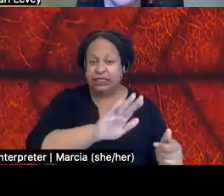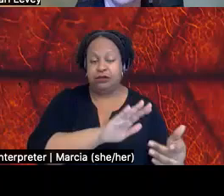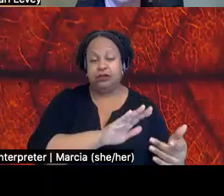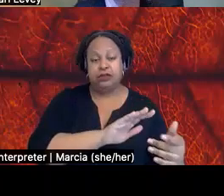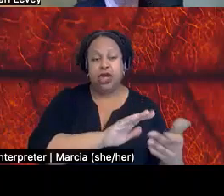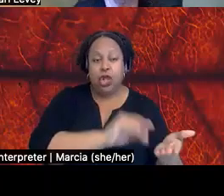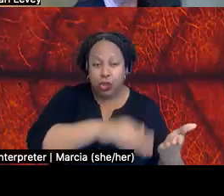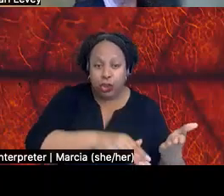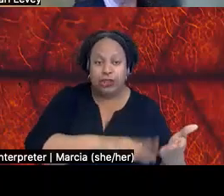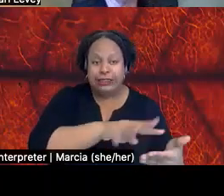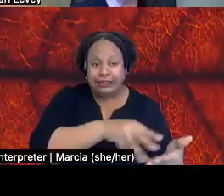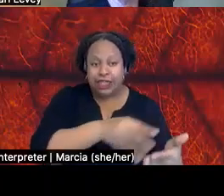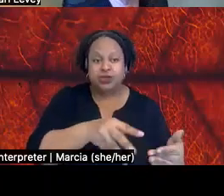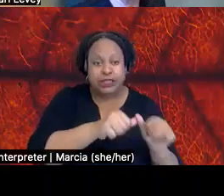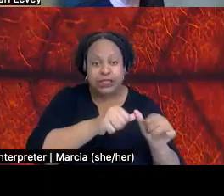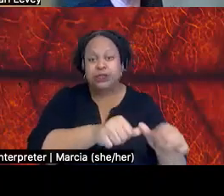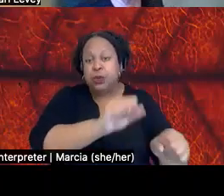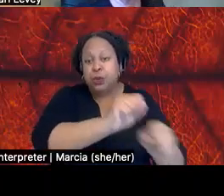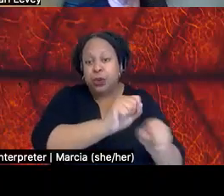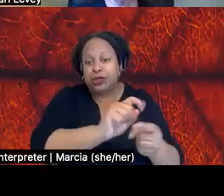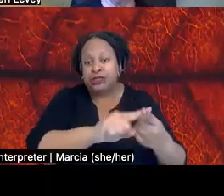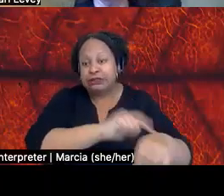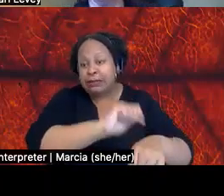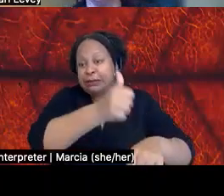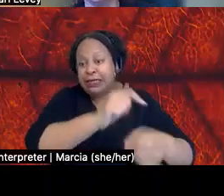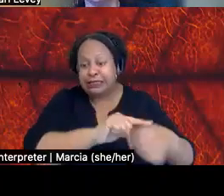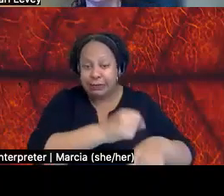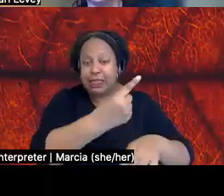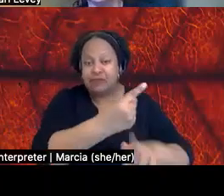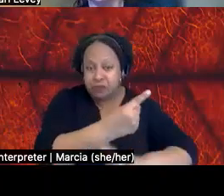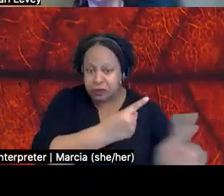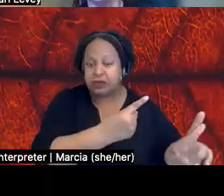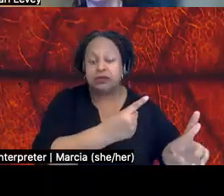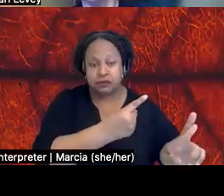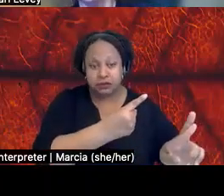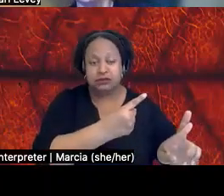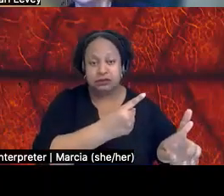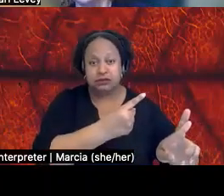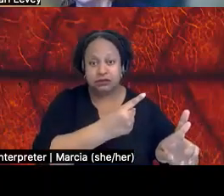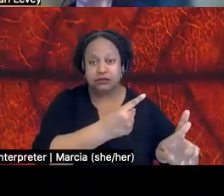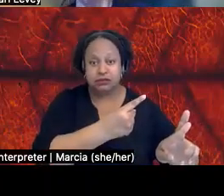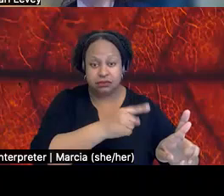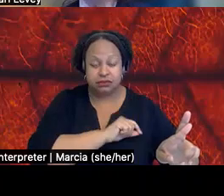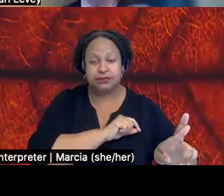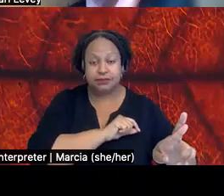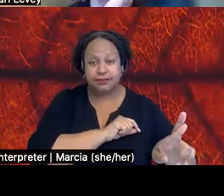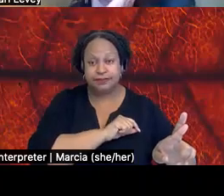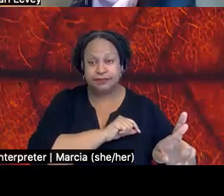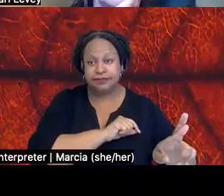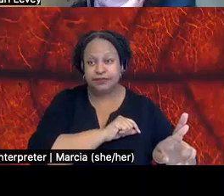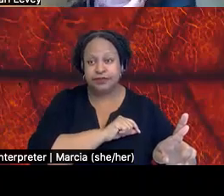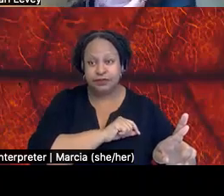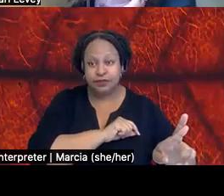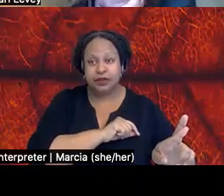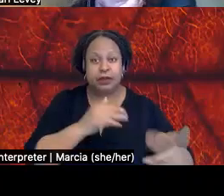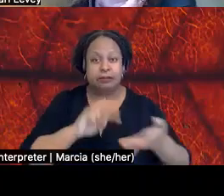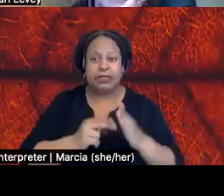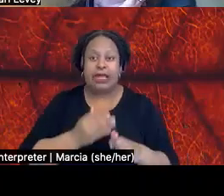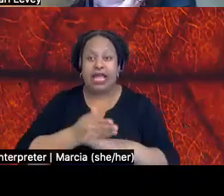10 or 11 in the evening, for example, so they capture some of the after hours kind of experience